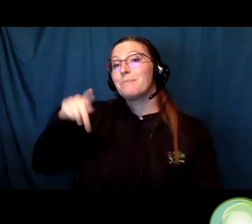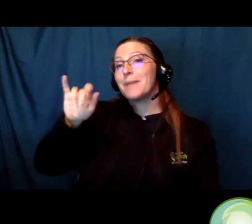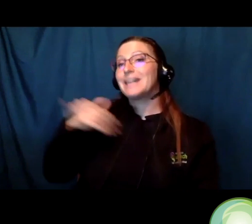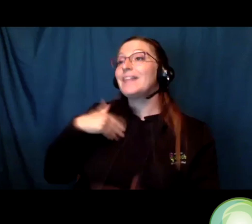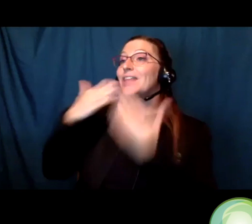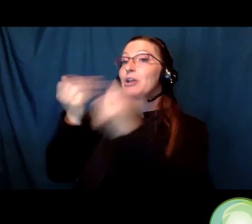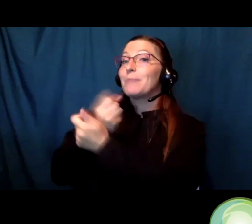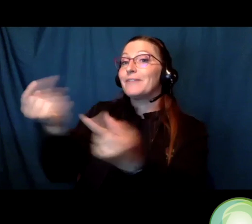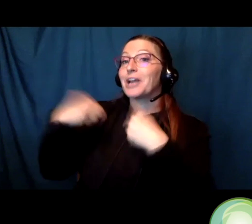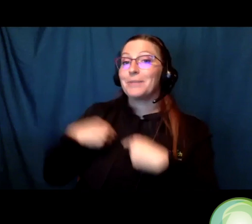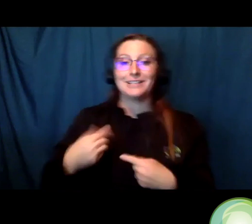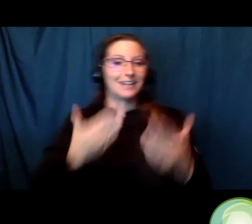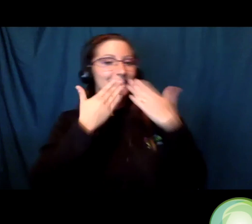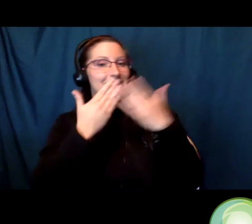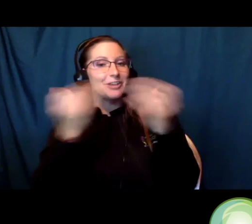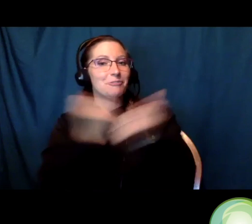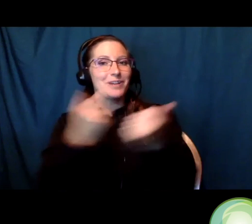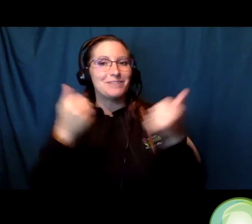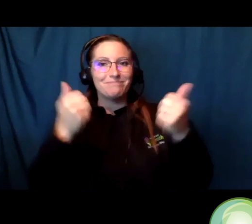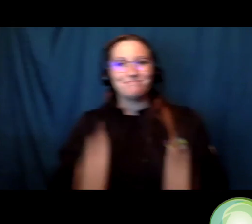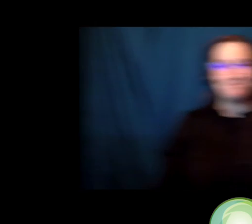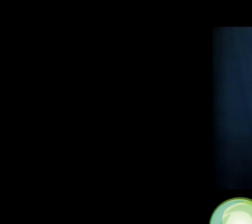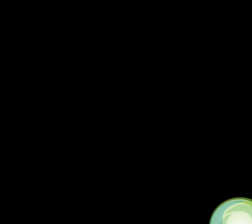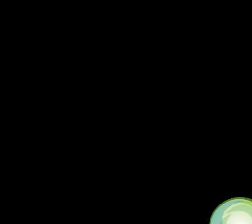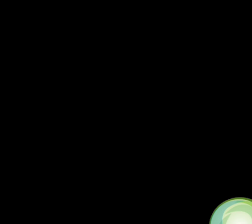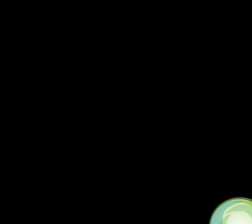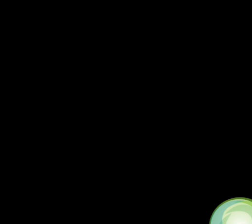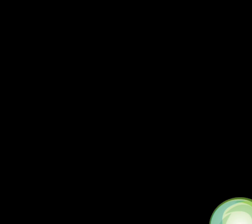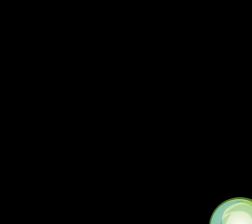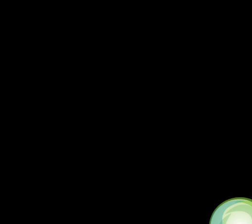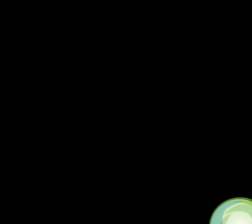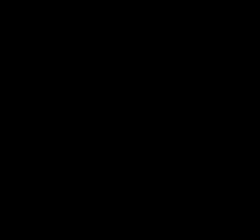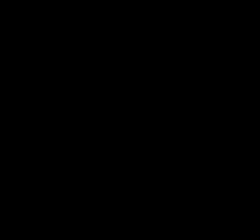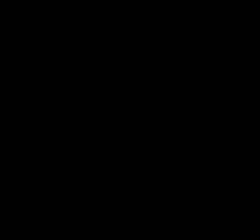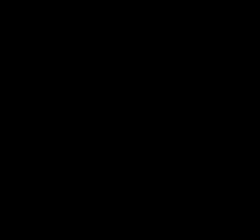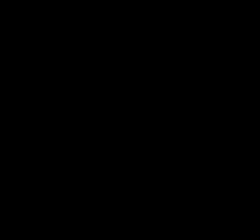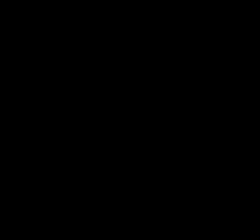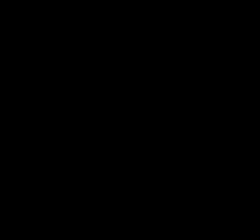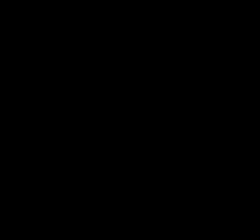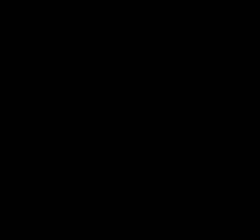Thanks everyone